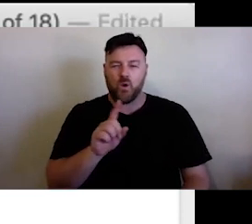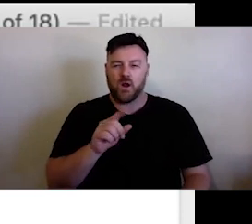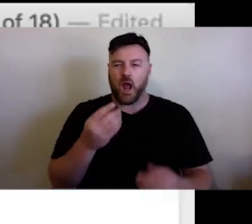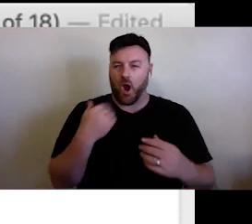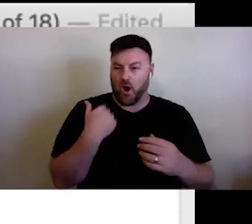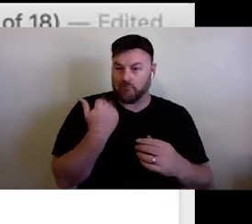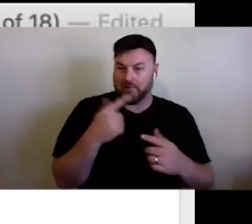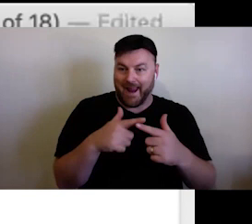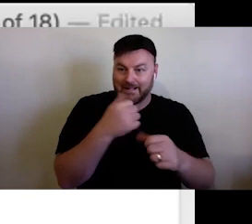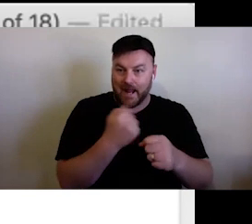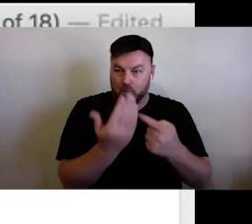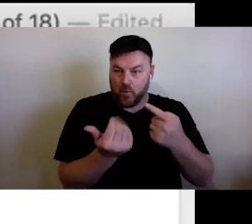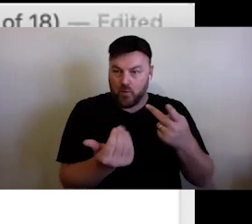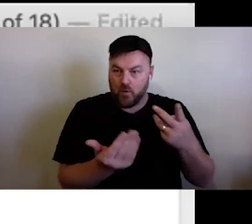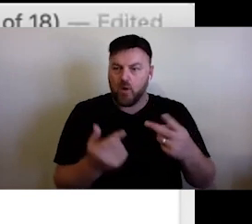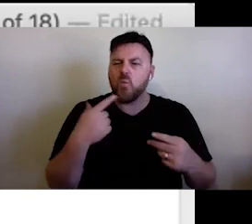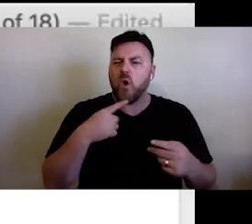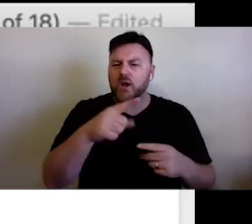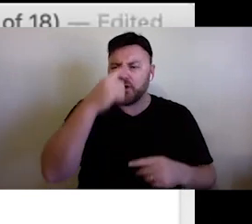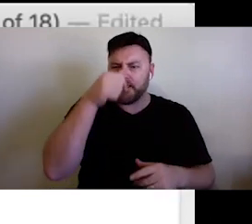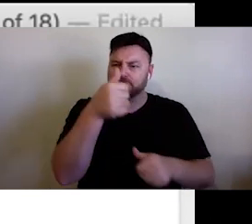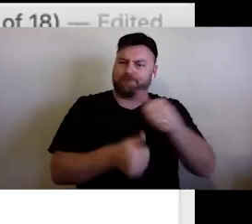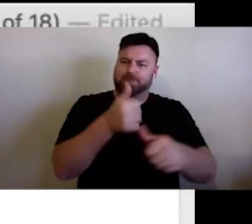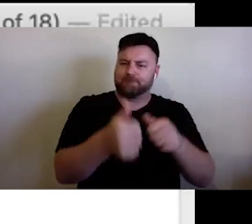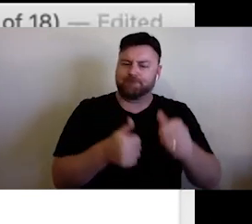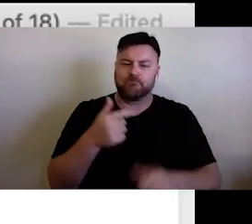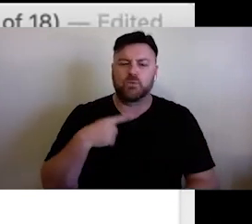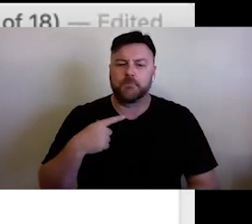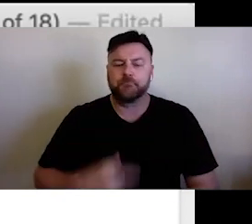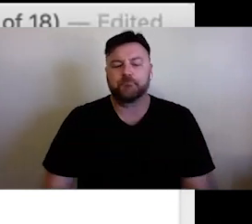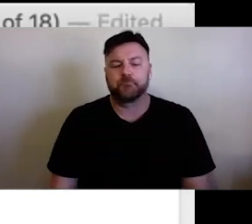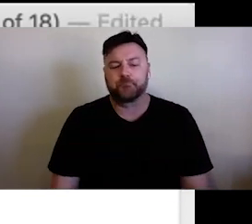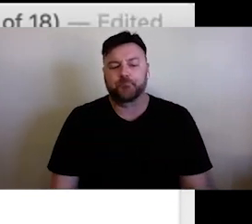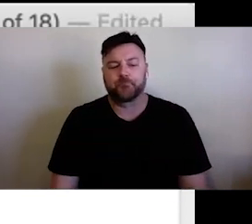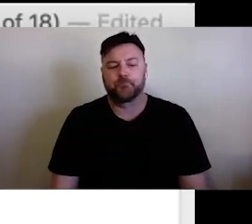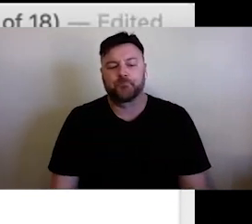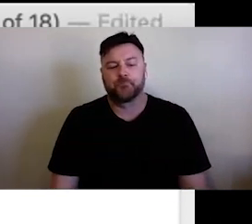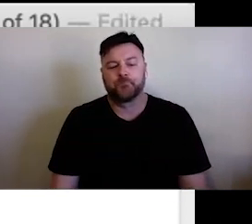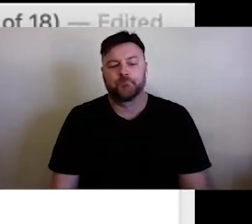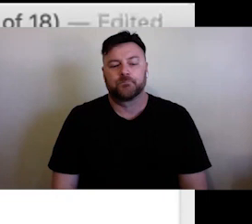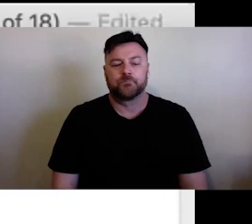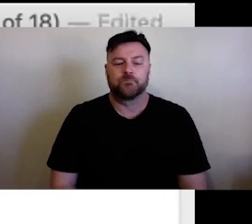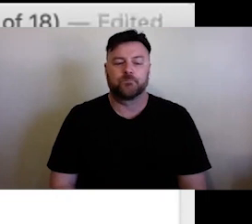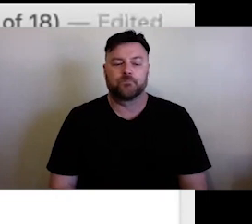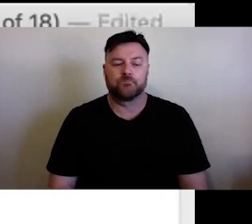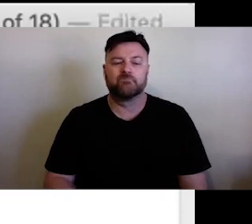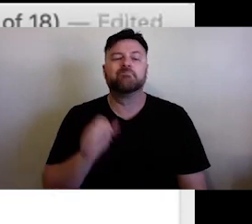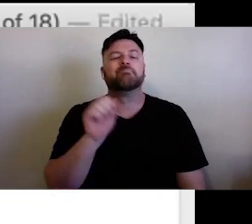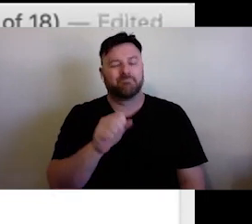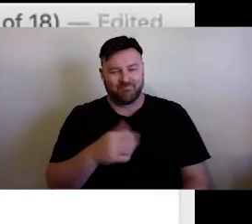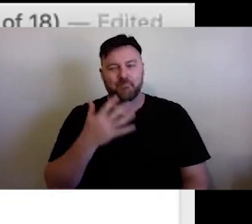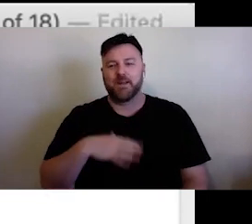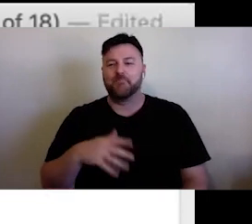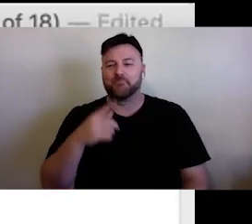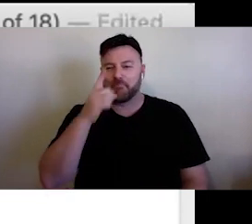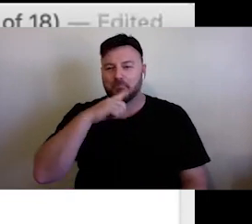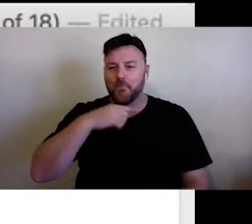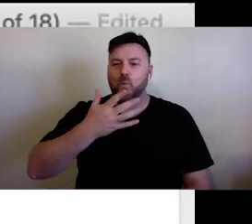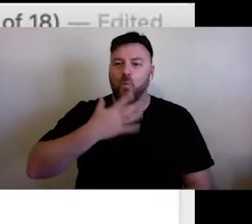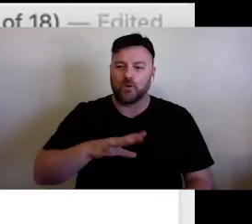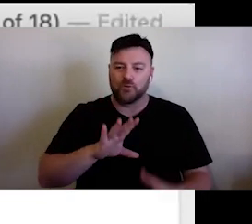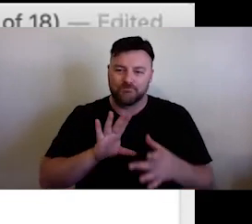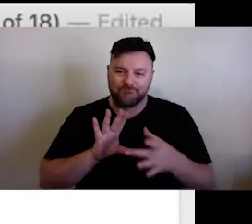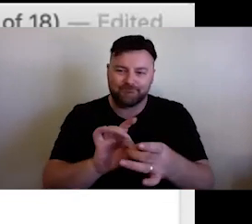some examples in the chat. We need to connect with others. Absolutely.